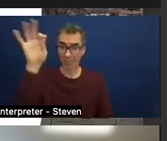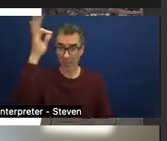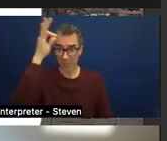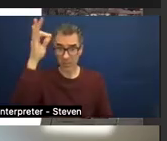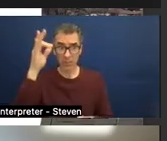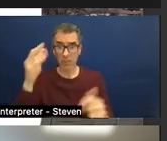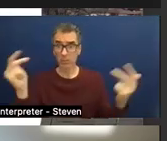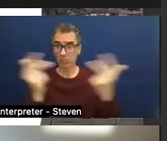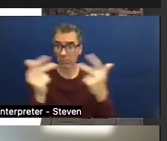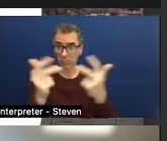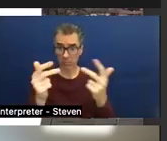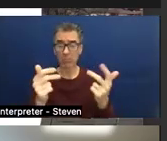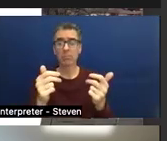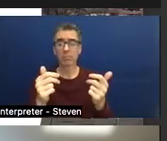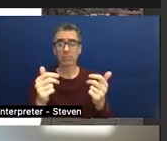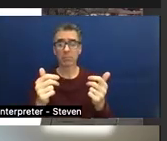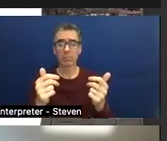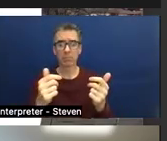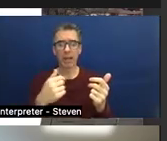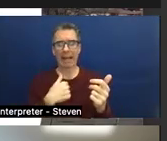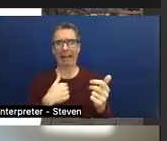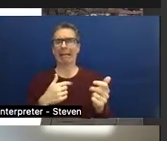who can and are able to leave their car at home,